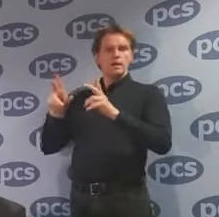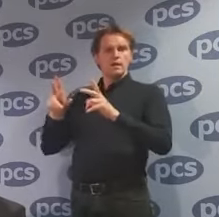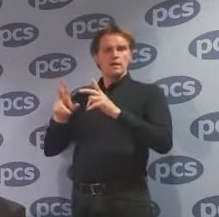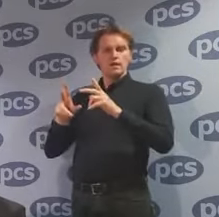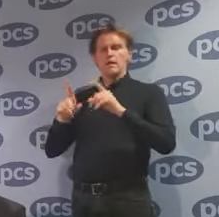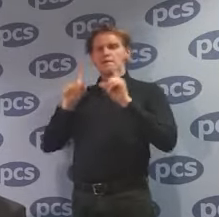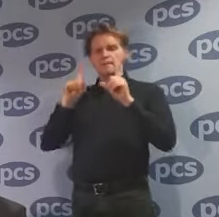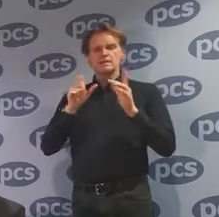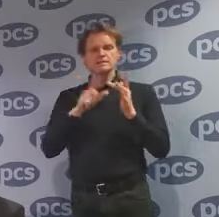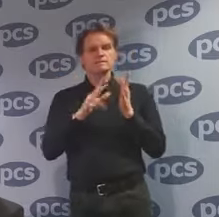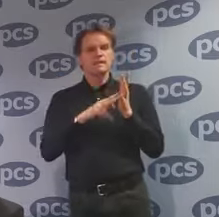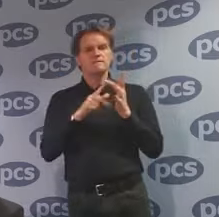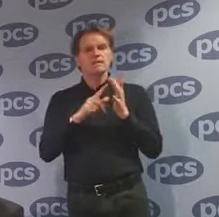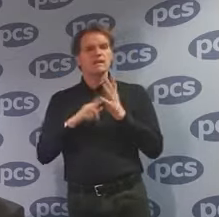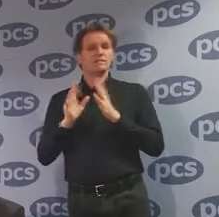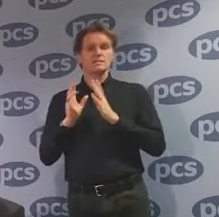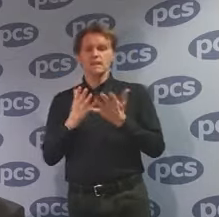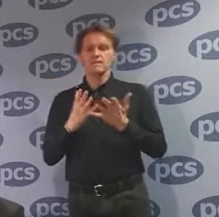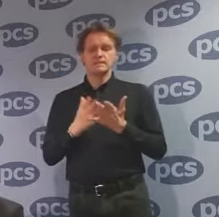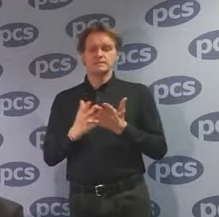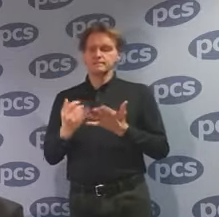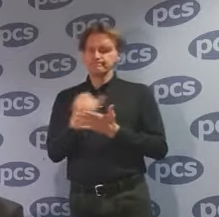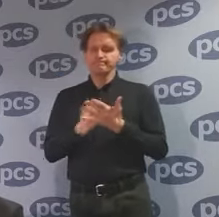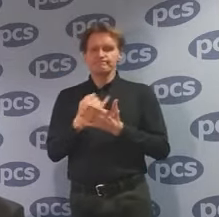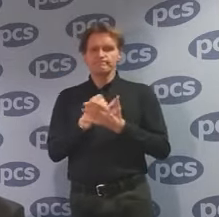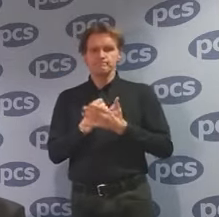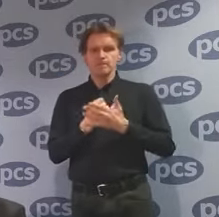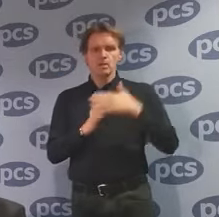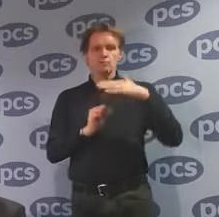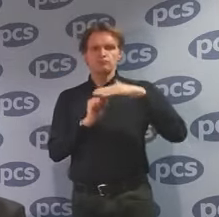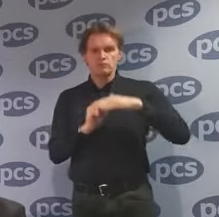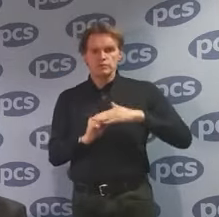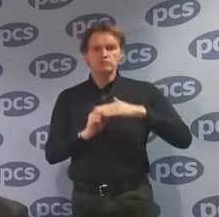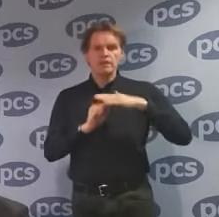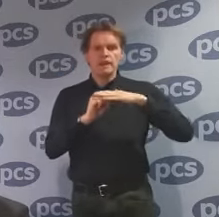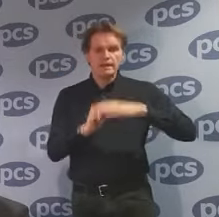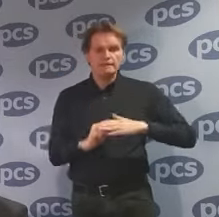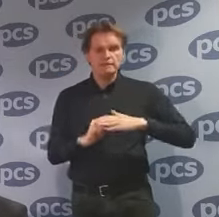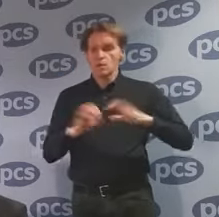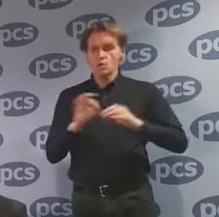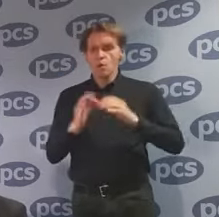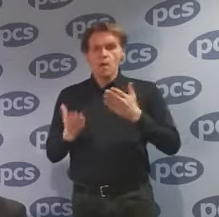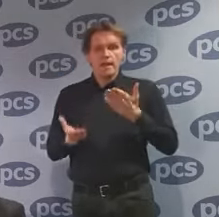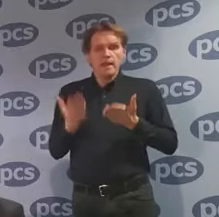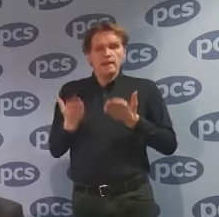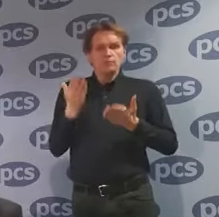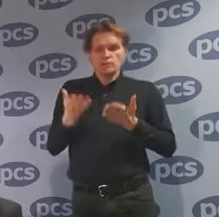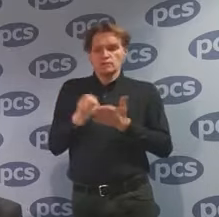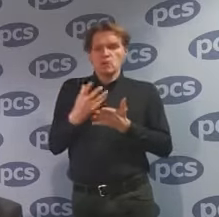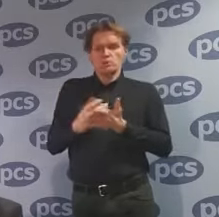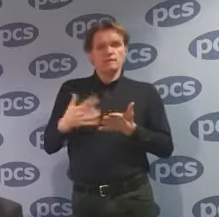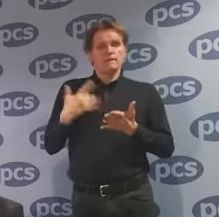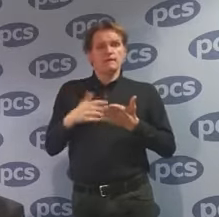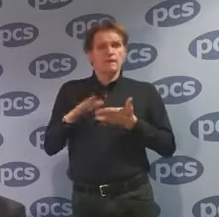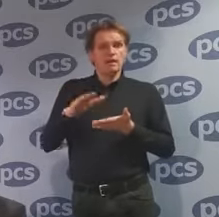service we have a double whammy we've had pay restraint and no proper cost-of-living pay raises and we've had the end of pay progression and that has not